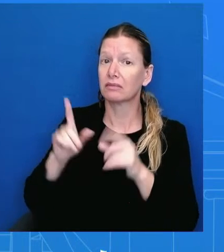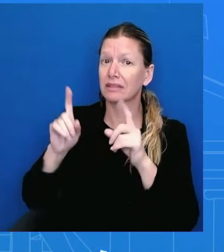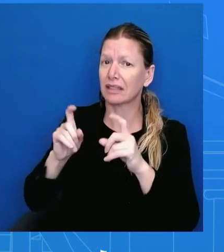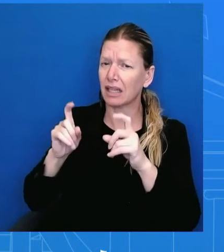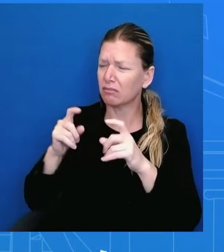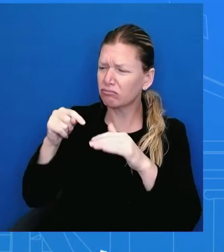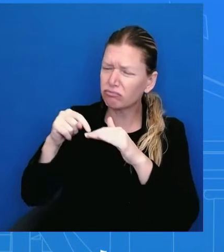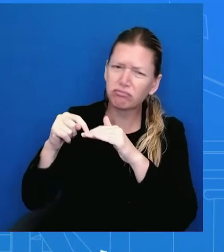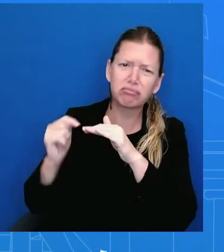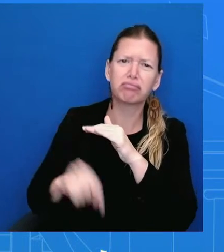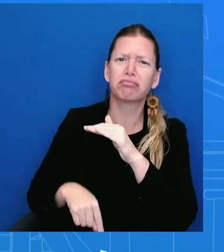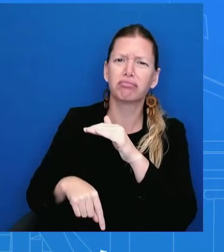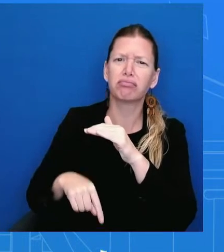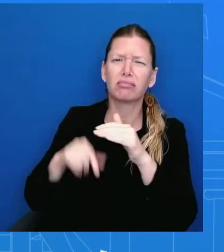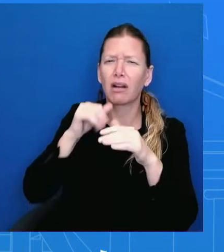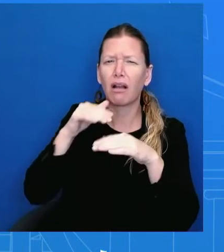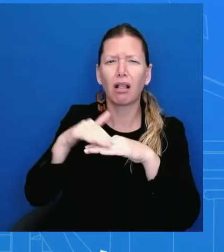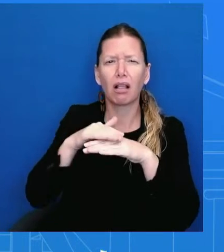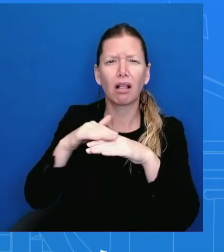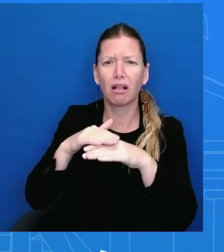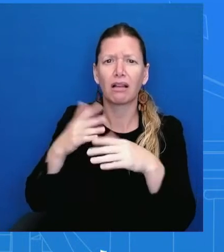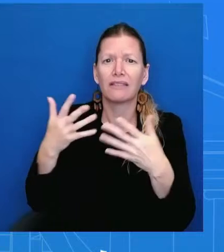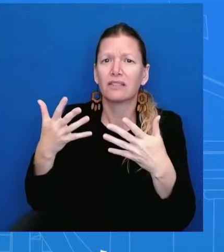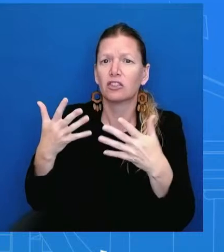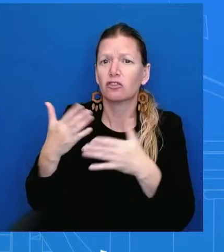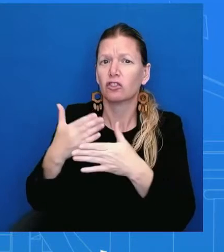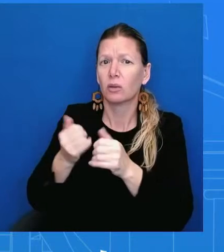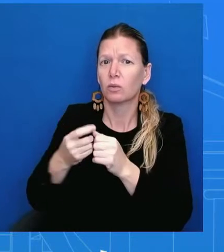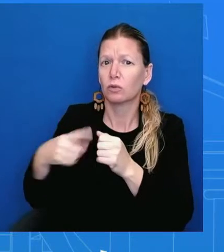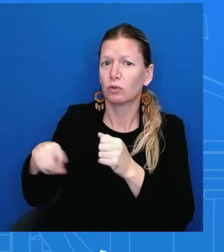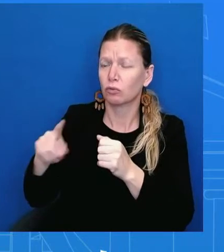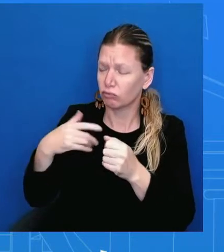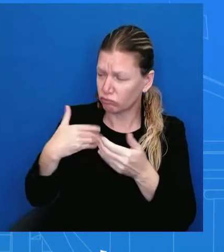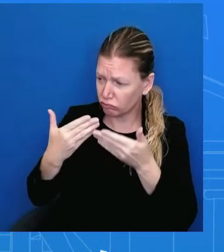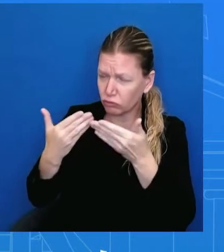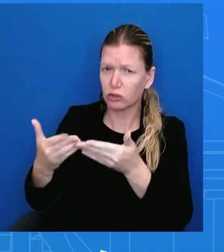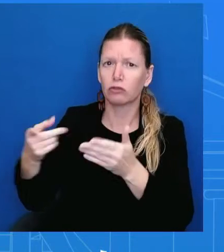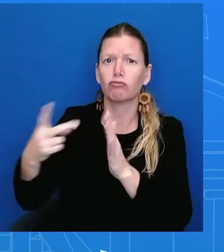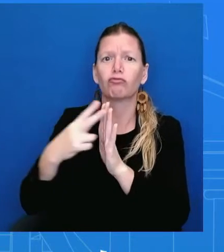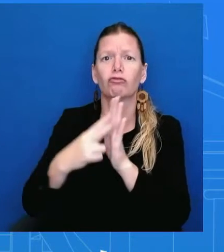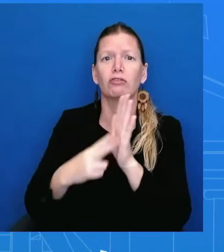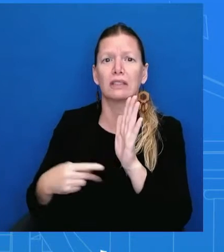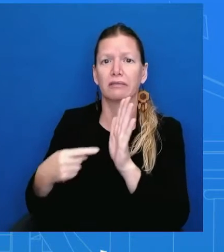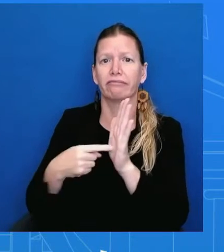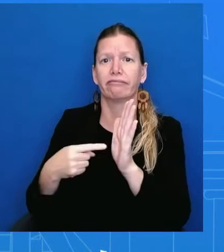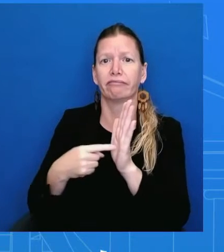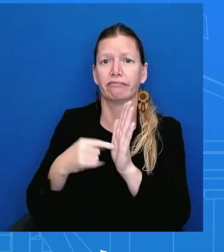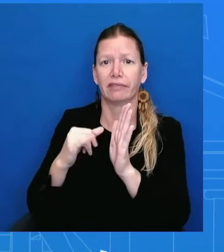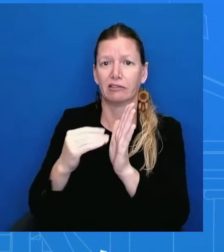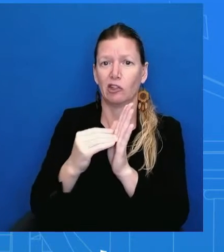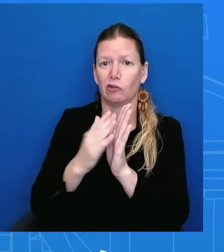I would refer you to the -- to the -- The Press: And -- Ms. Jean-Pierre: -- to the -- to the document -- to the report. The Press: And last question. Ms. Jean-Pierre: Sure. The Press: We're just days away from the Republican convention.